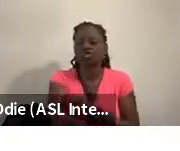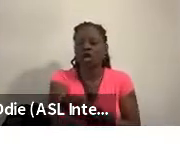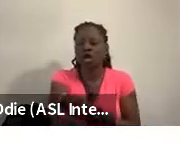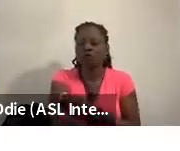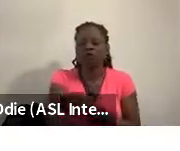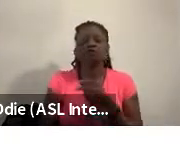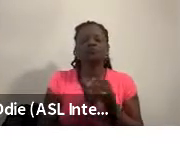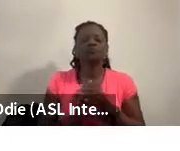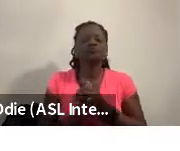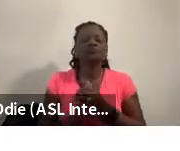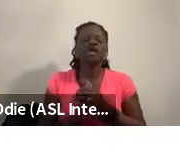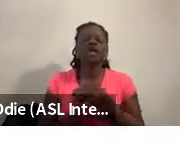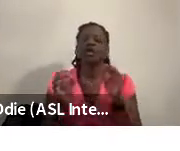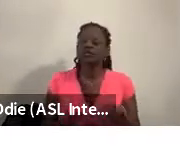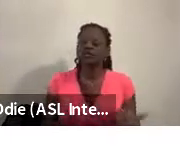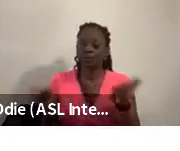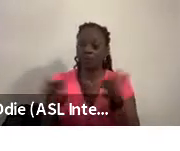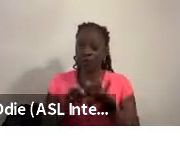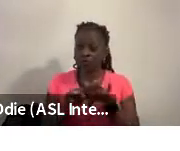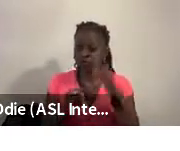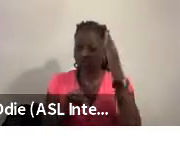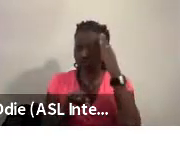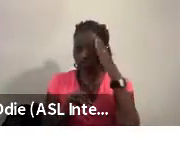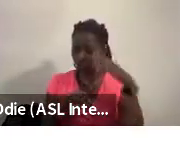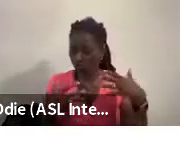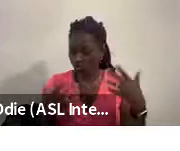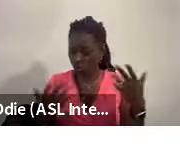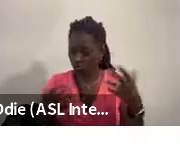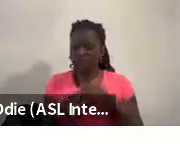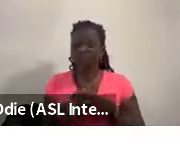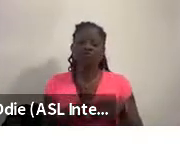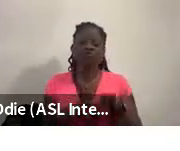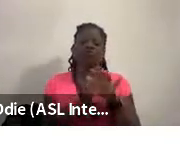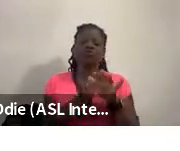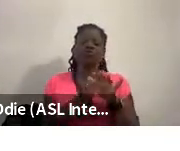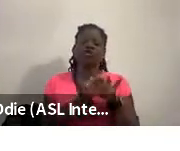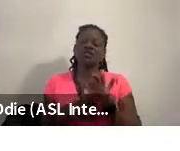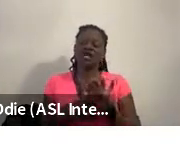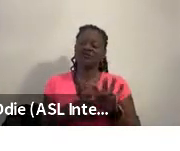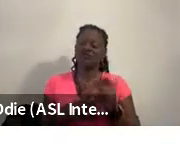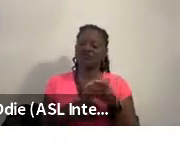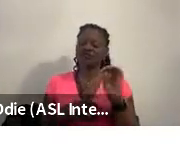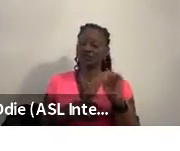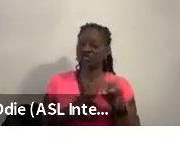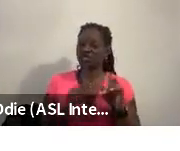with the vaccination of ninety five percent of the residents at senior care